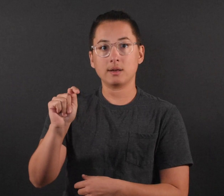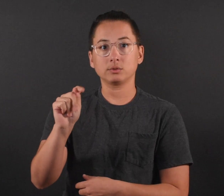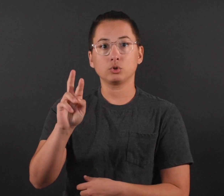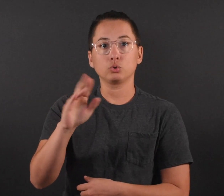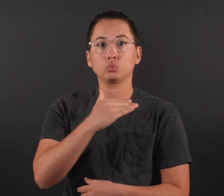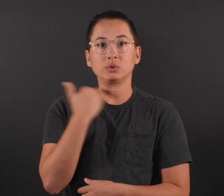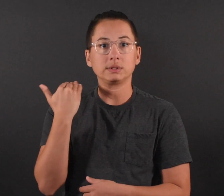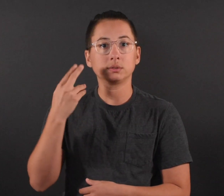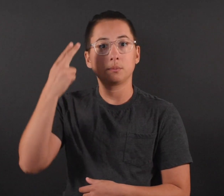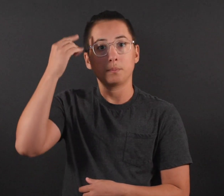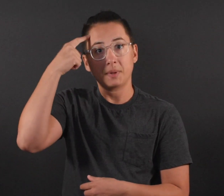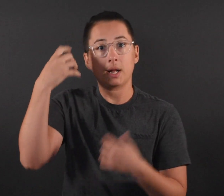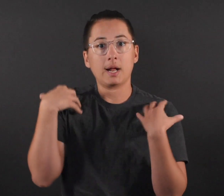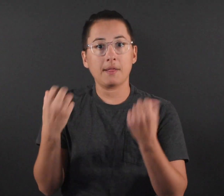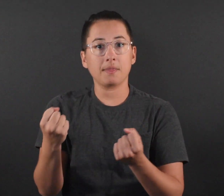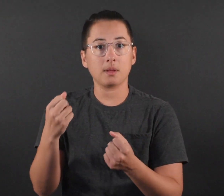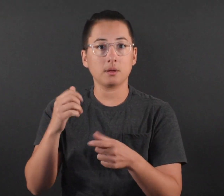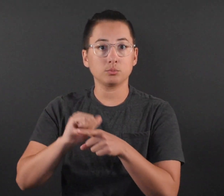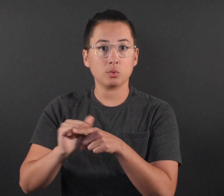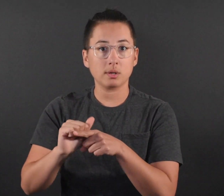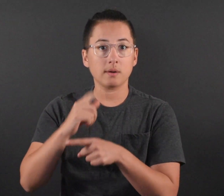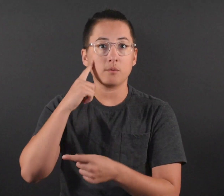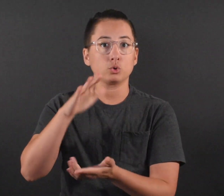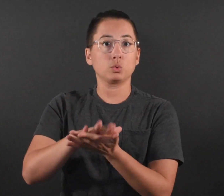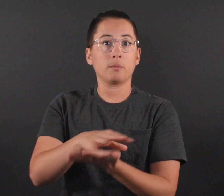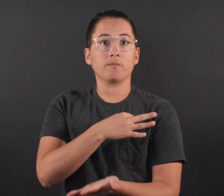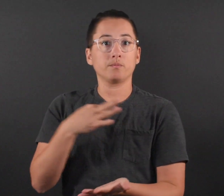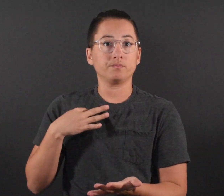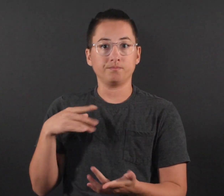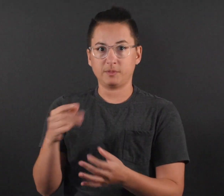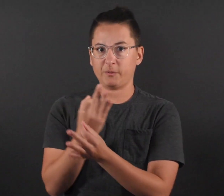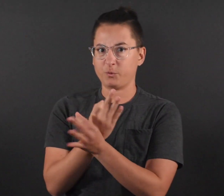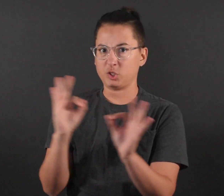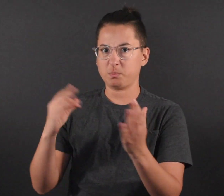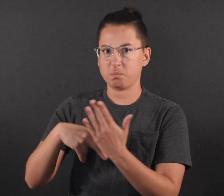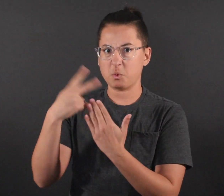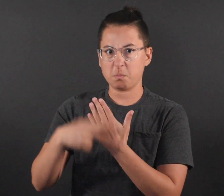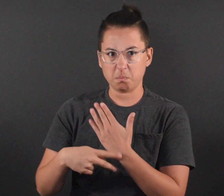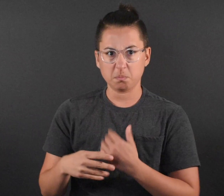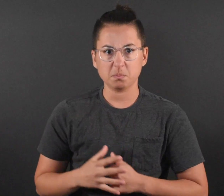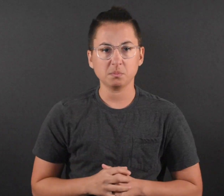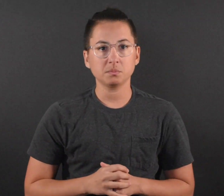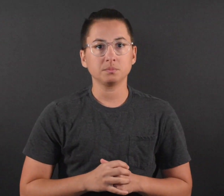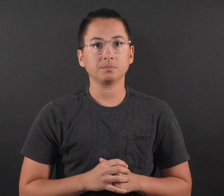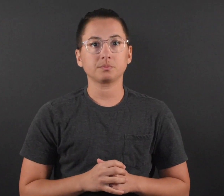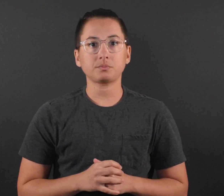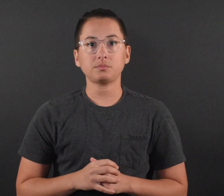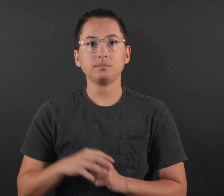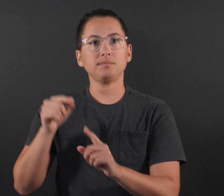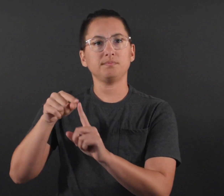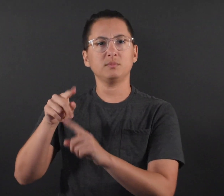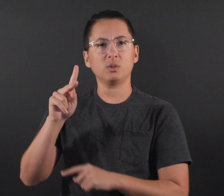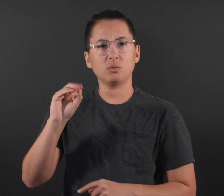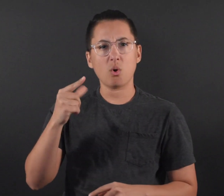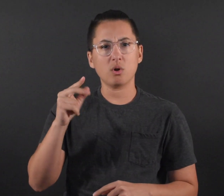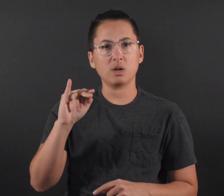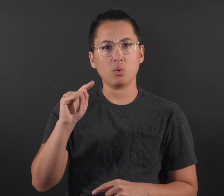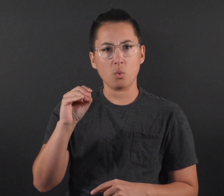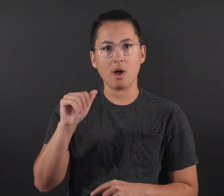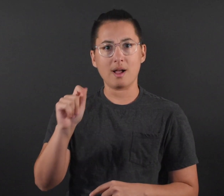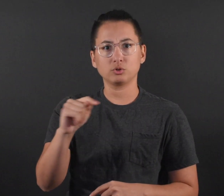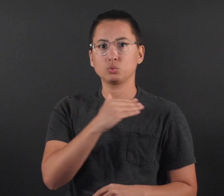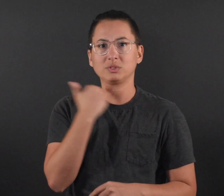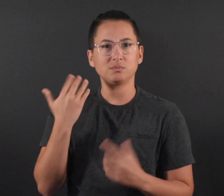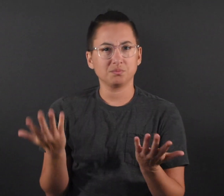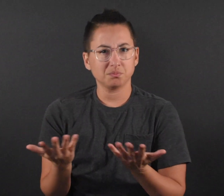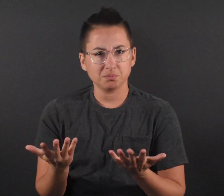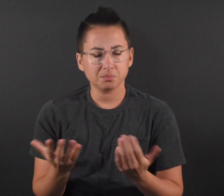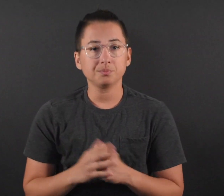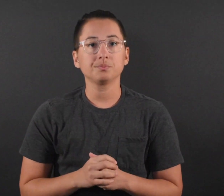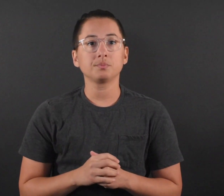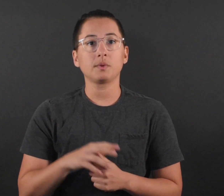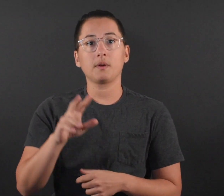for school staff at no cost in May 2020. Kognito At-Risk is a virtual training that